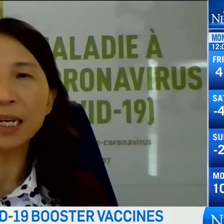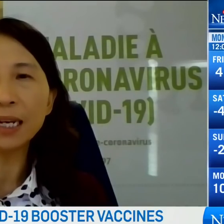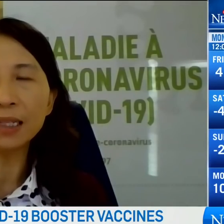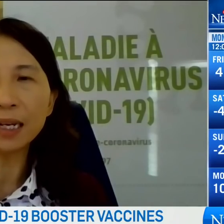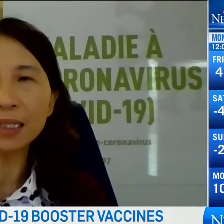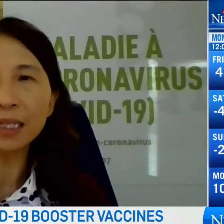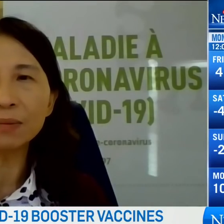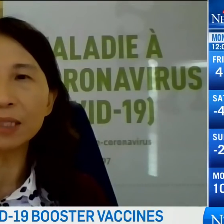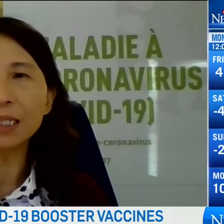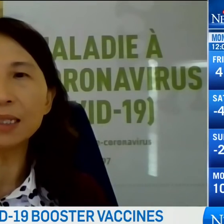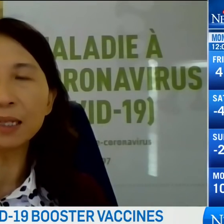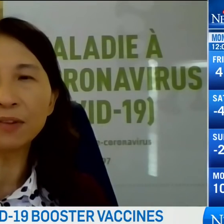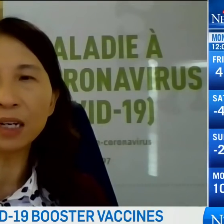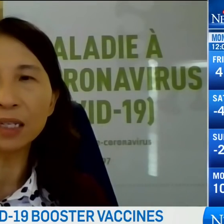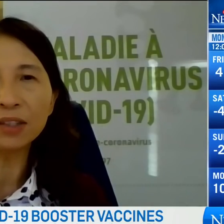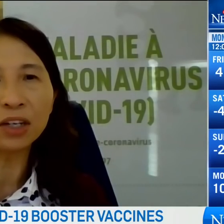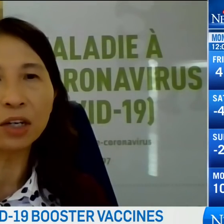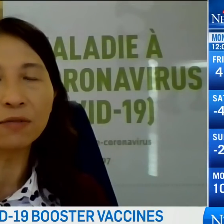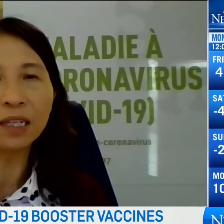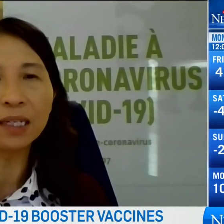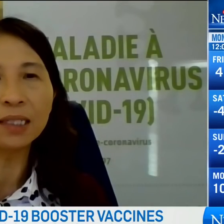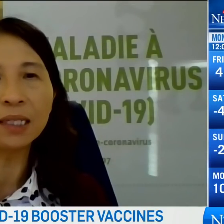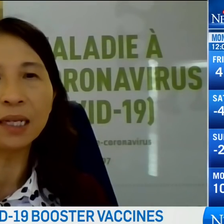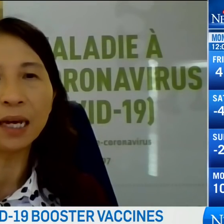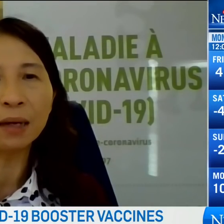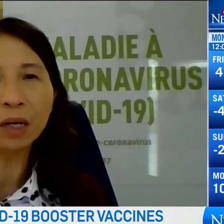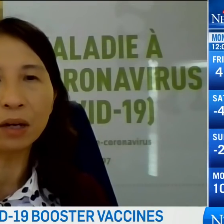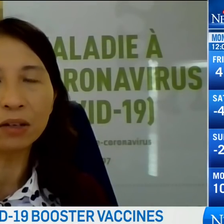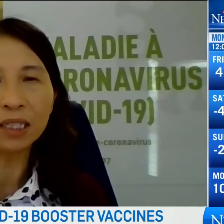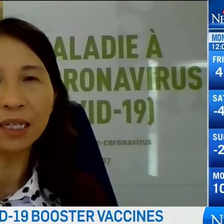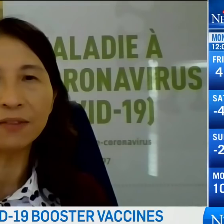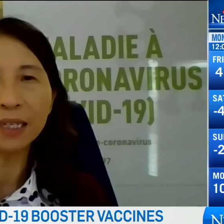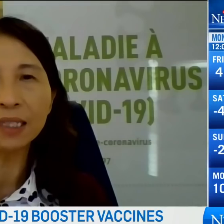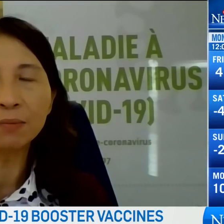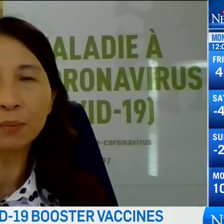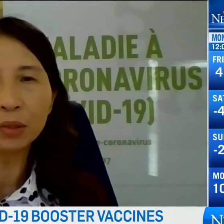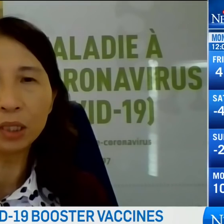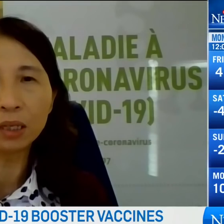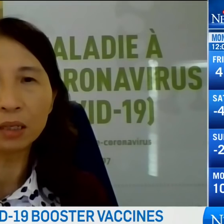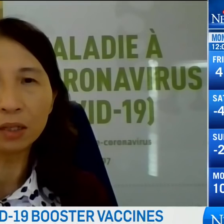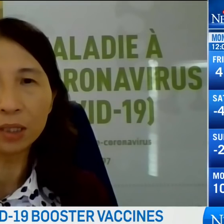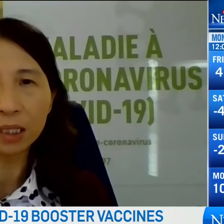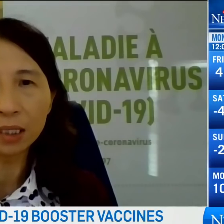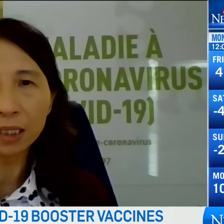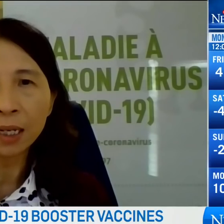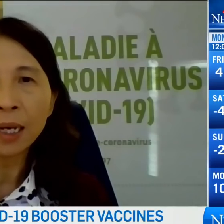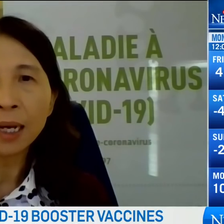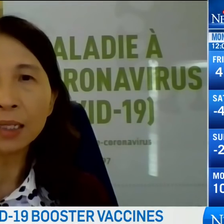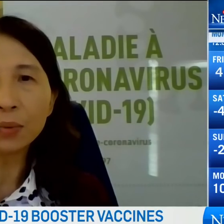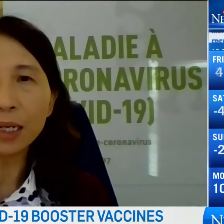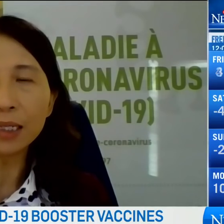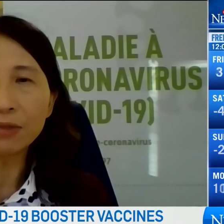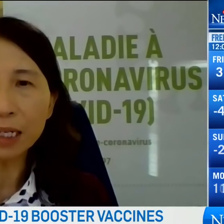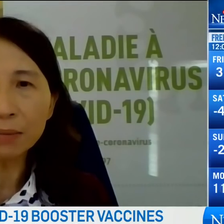GUIDANCE TO HELP STRENGTHEN OUR COVID-19 VACCINATION PROGRAMS.